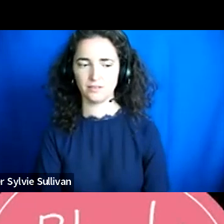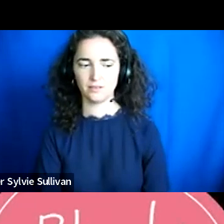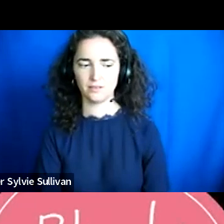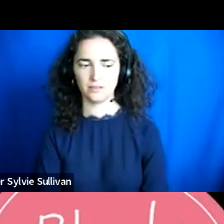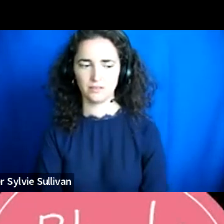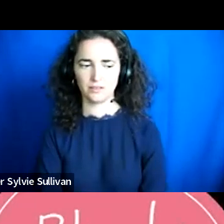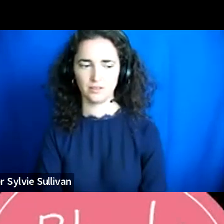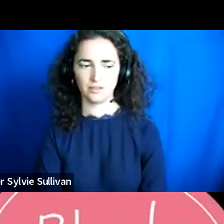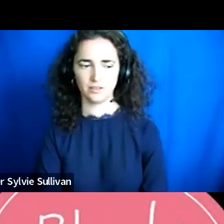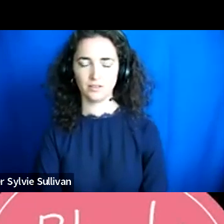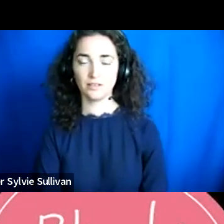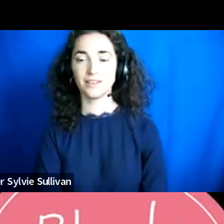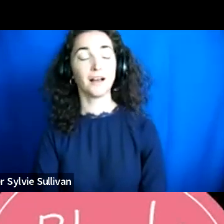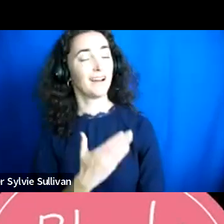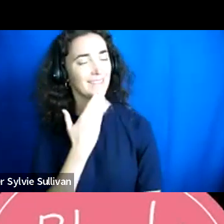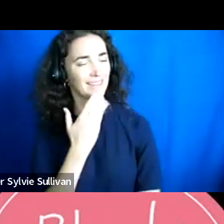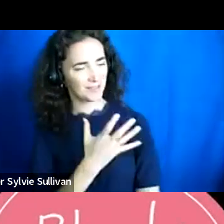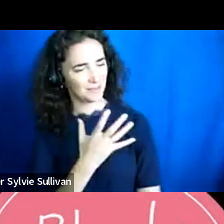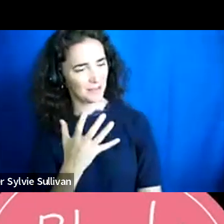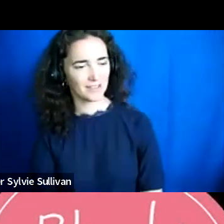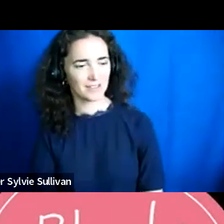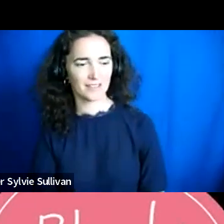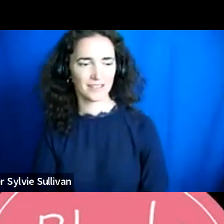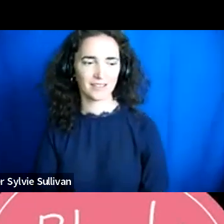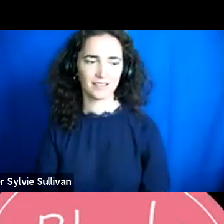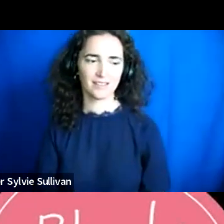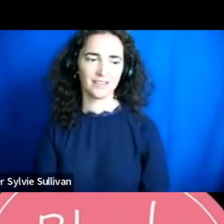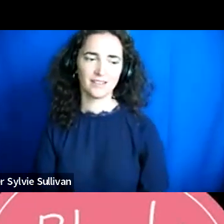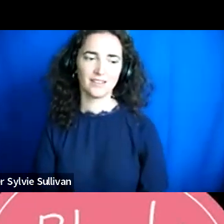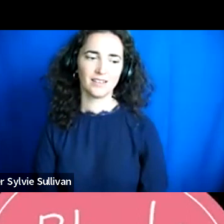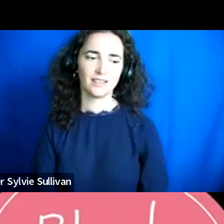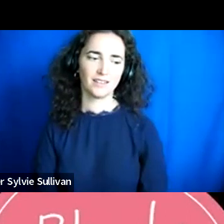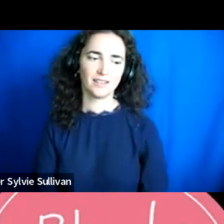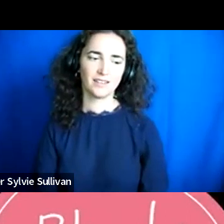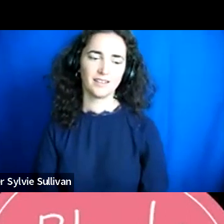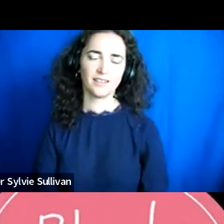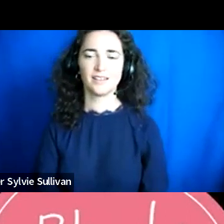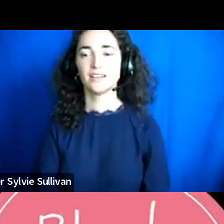Right. Thank you so much. Okay. I just wanted to know